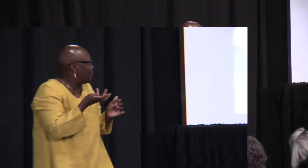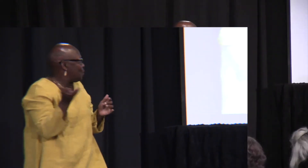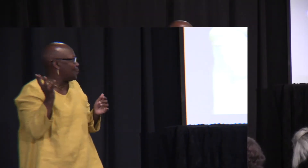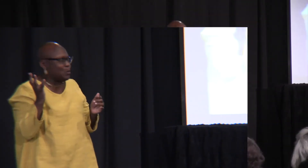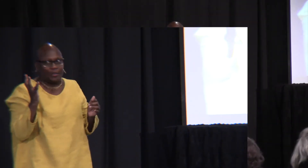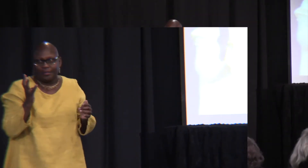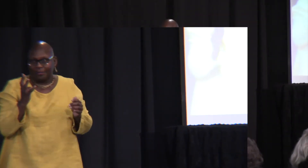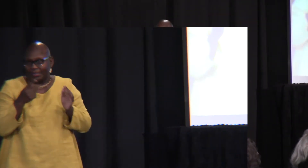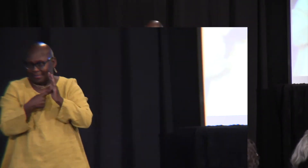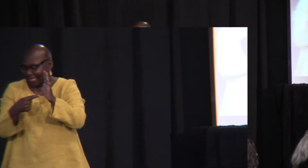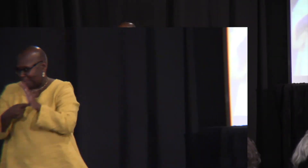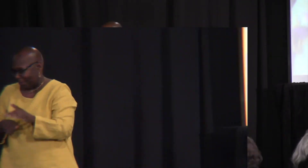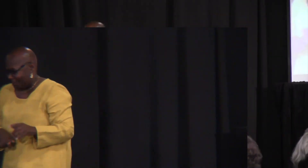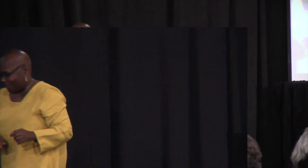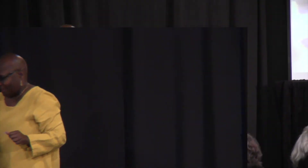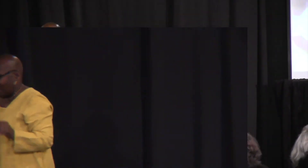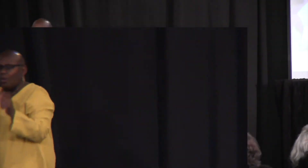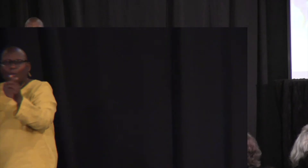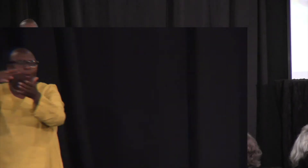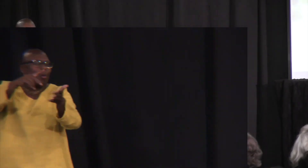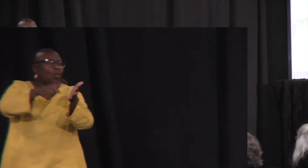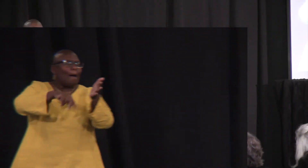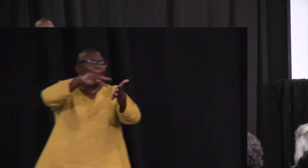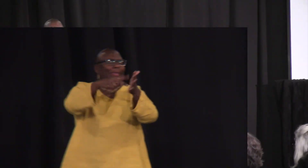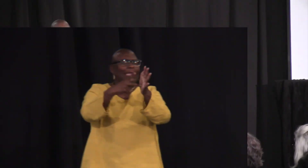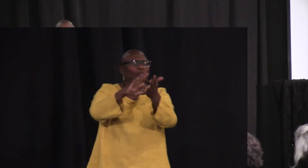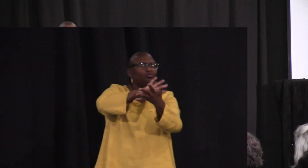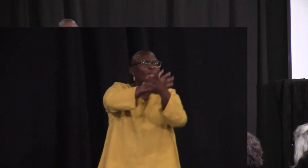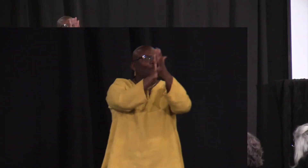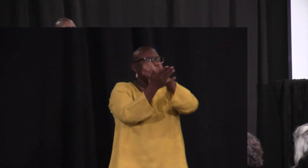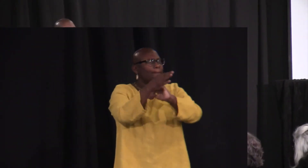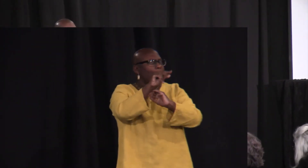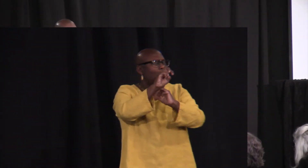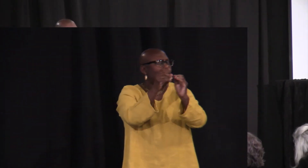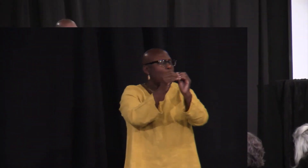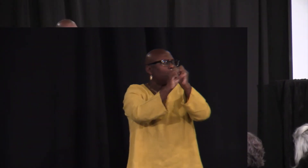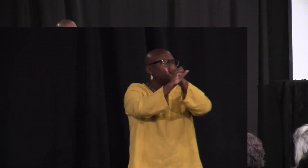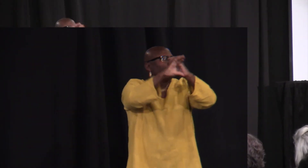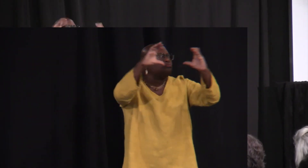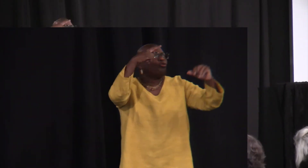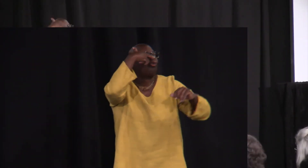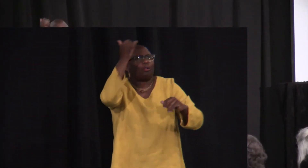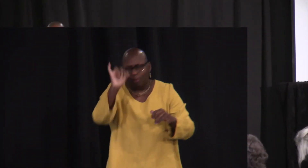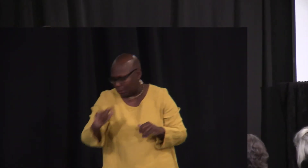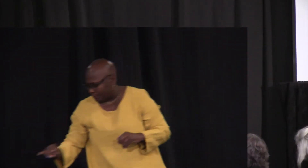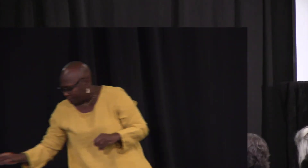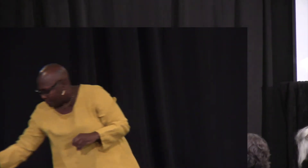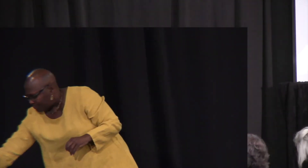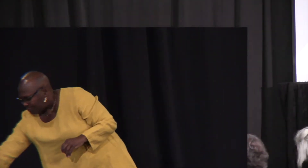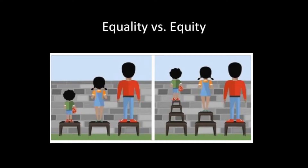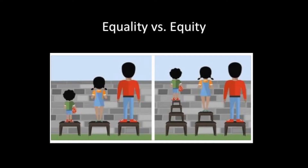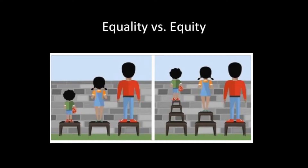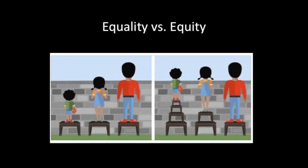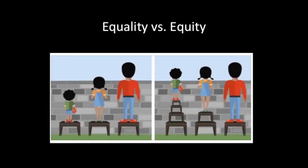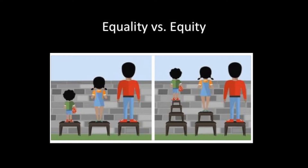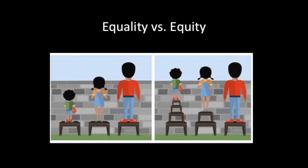but you can guarantee a deaf audience is going to want and to move out of